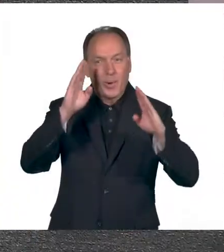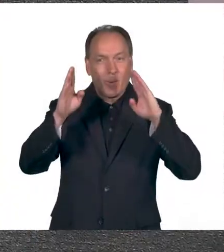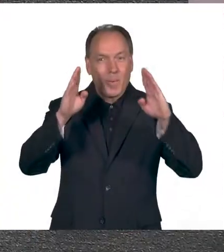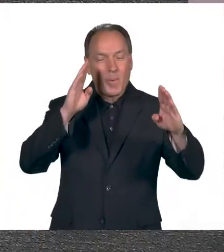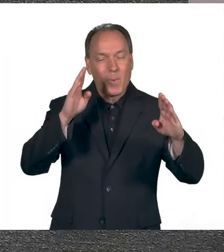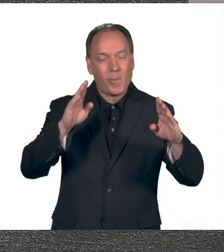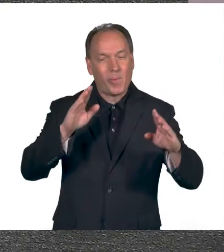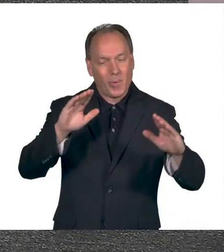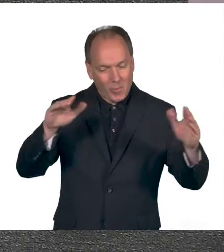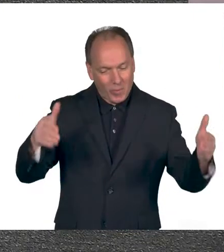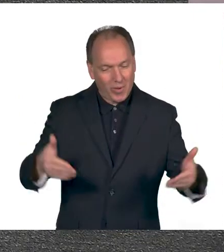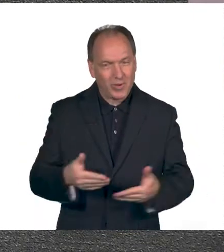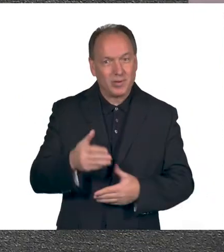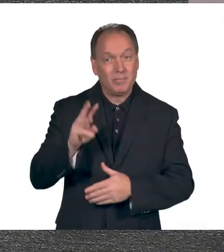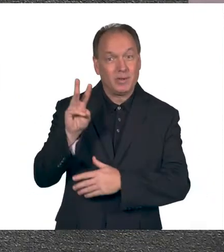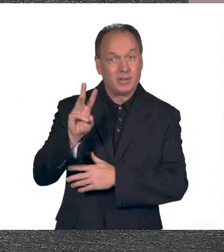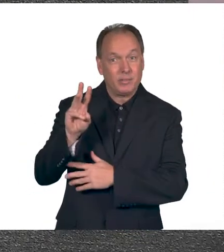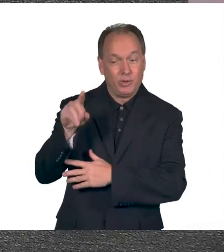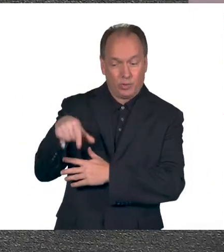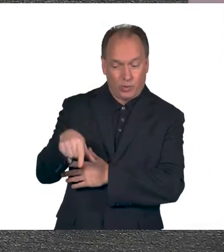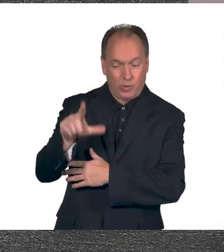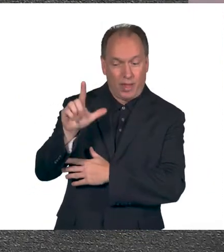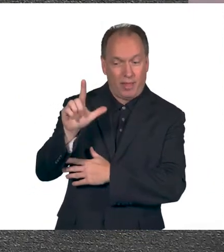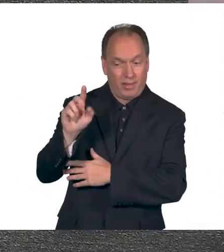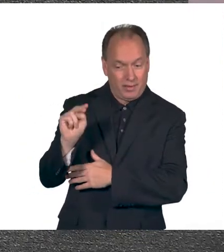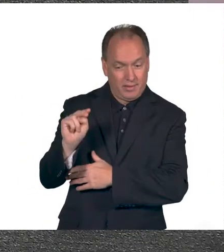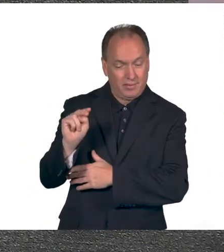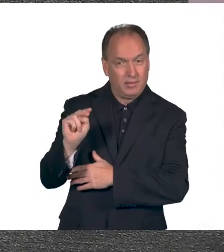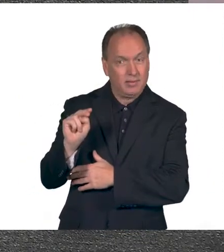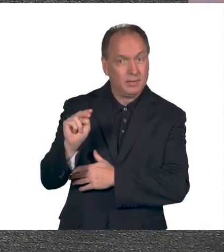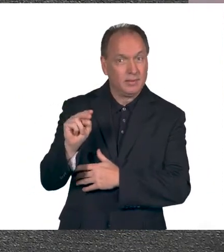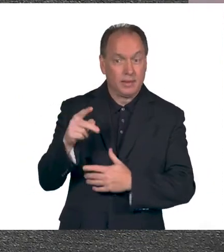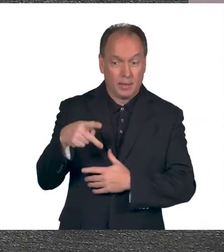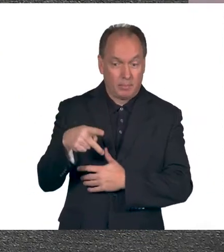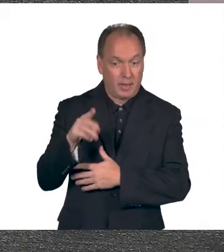Hello welcome to WQLN PBS Homeroom,